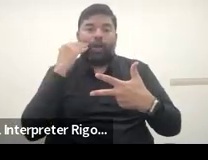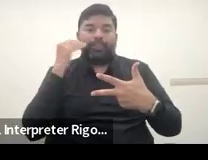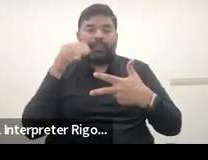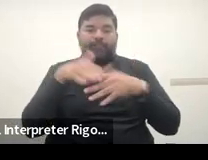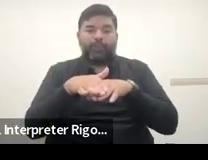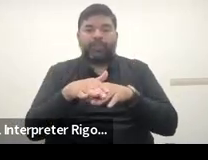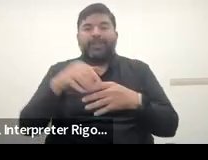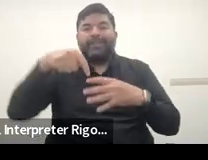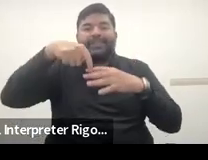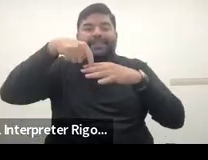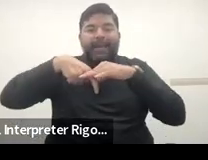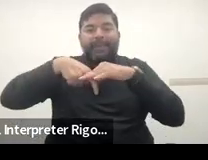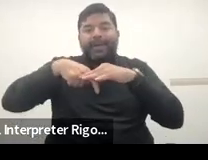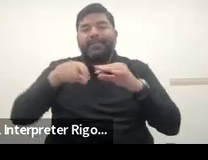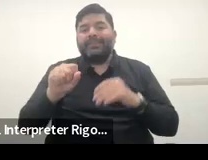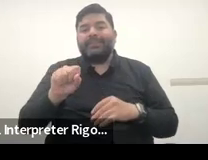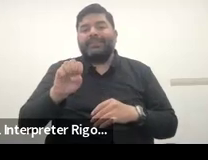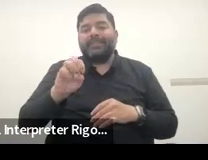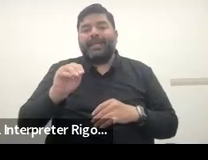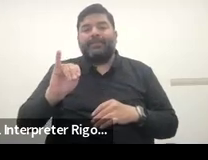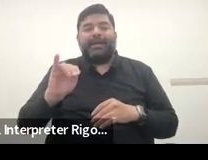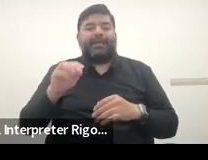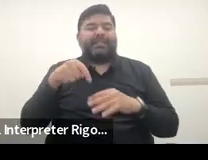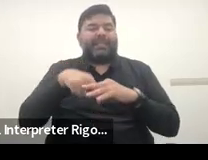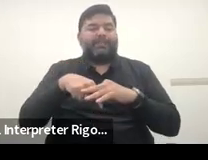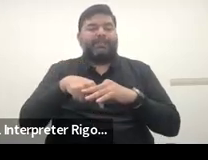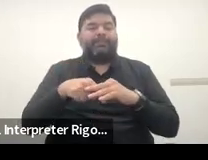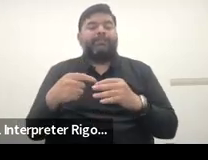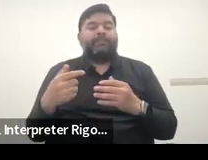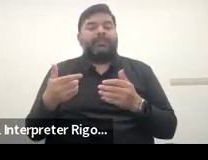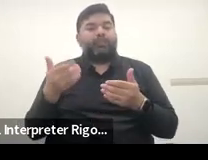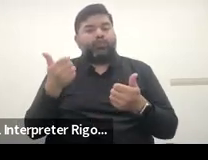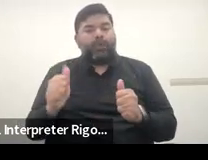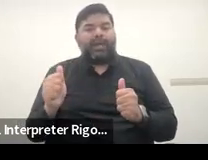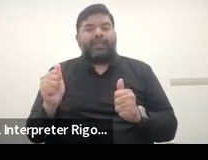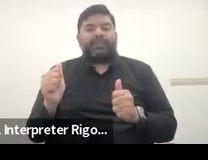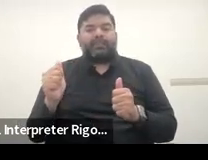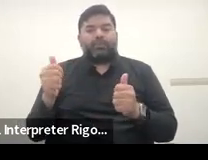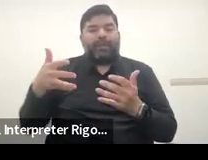infusion seeks to embed expert knowledge into the parameters of the model more